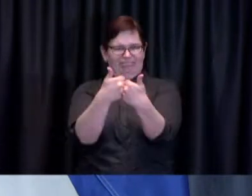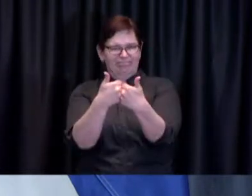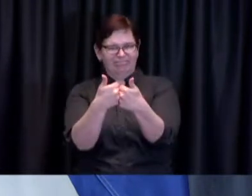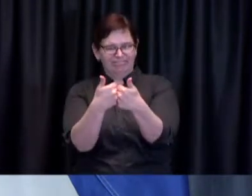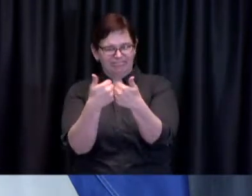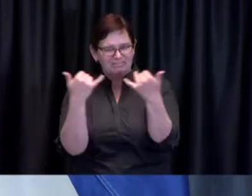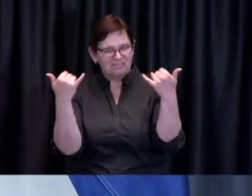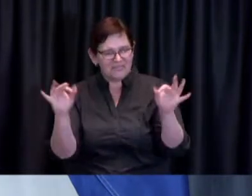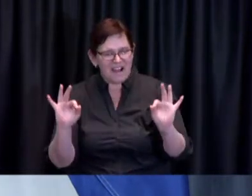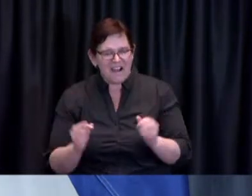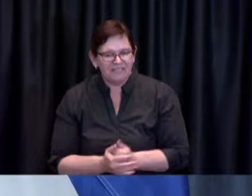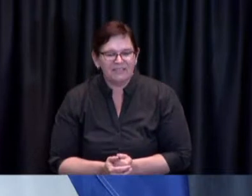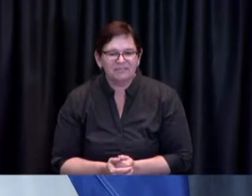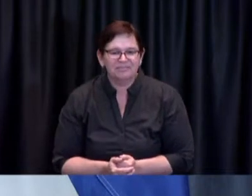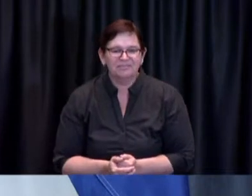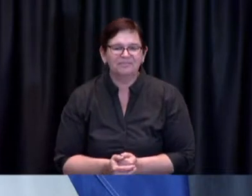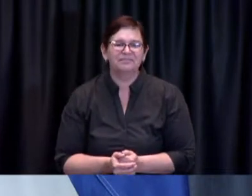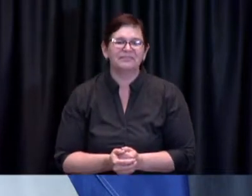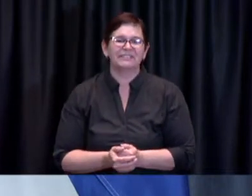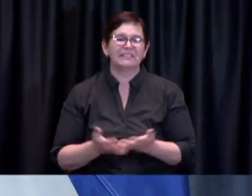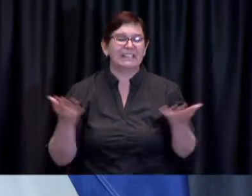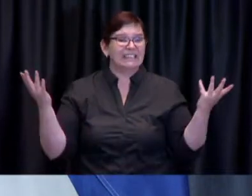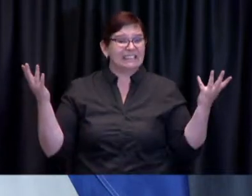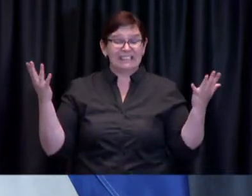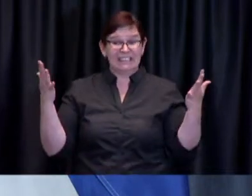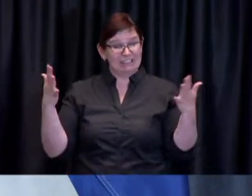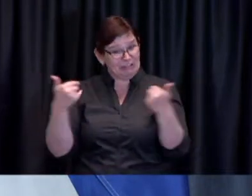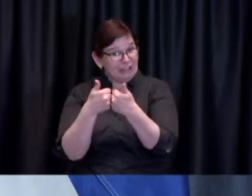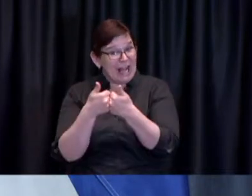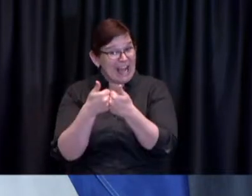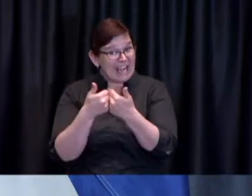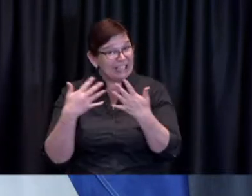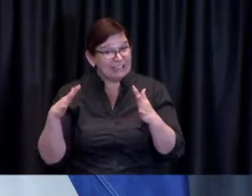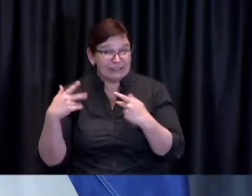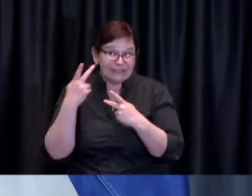decades and we basically bet bragging rights at big city Mayor's meetings which is probably the